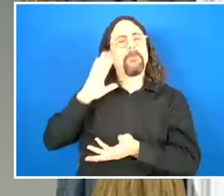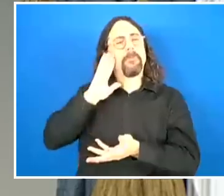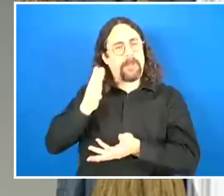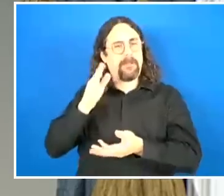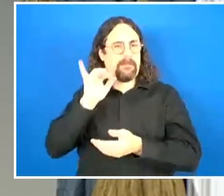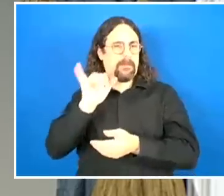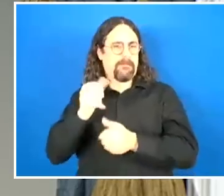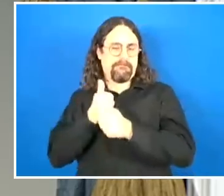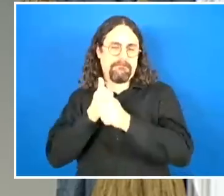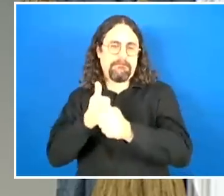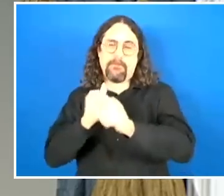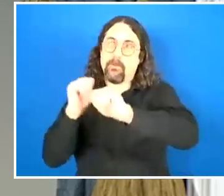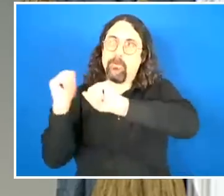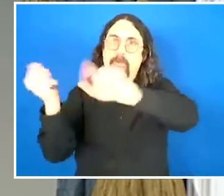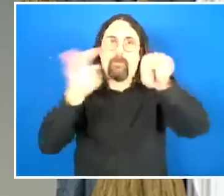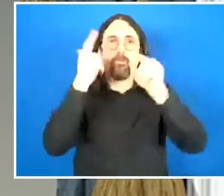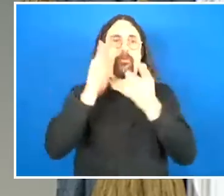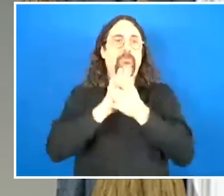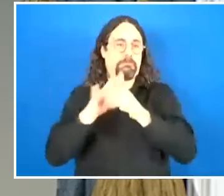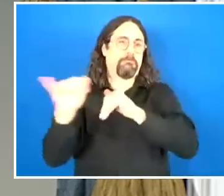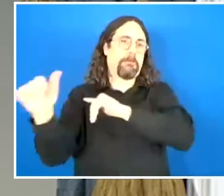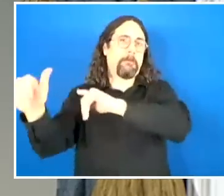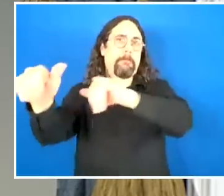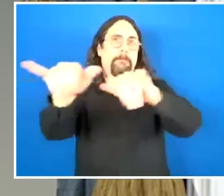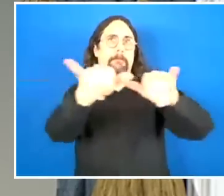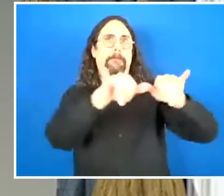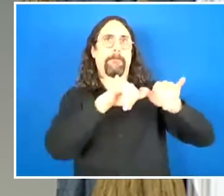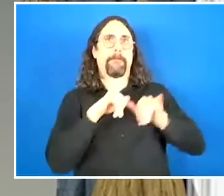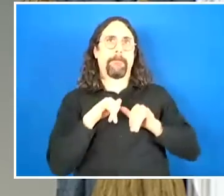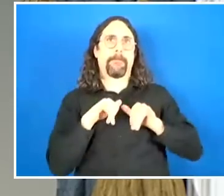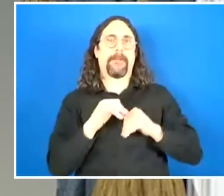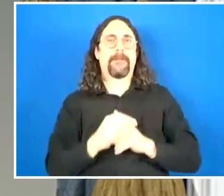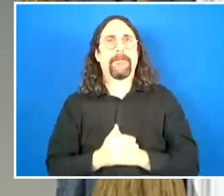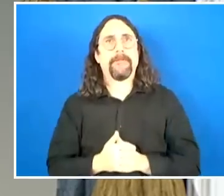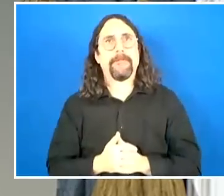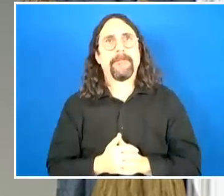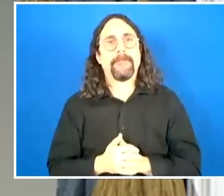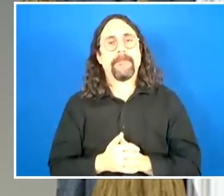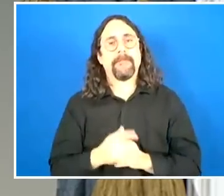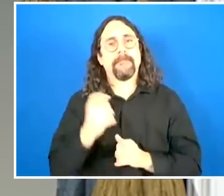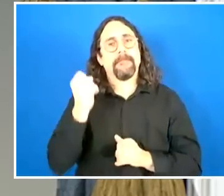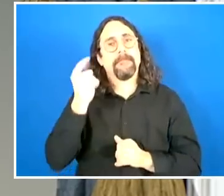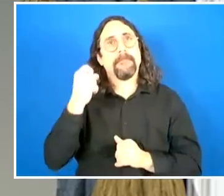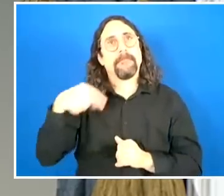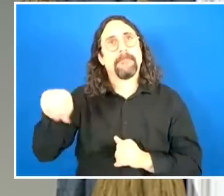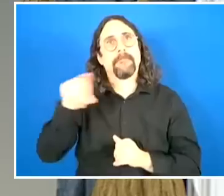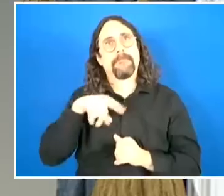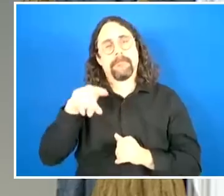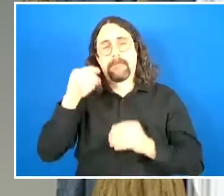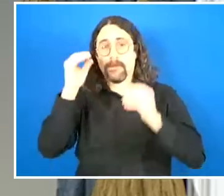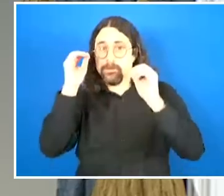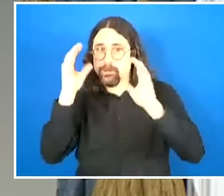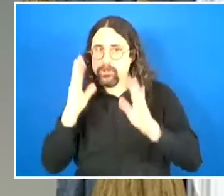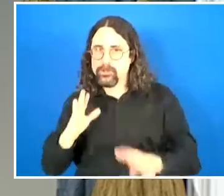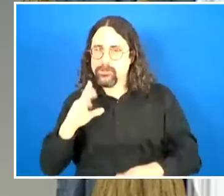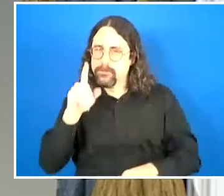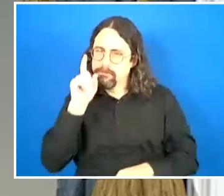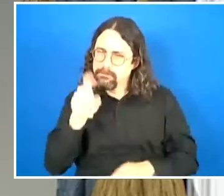WORK BUT RECOGNIZES AS WELL THAT WE AS EDCUATS,OR W E HAVE A SYSTEM, AN EDUCATIONAL SYSTEM AND WE MUST BE FLEXIBLE